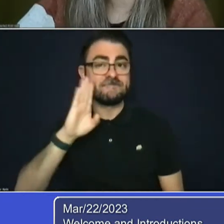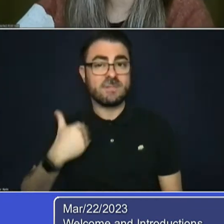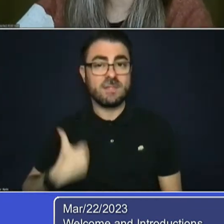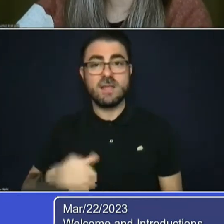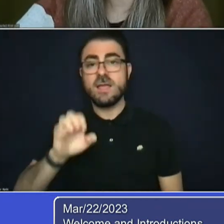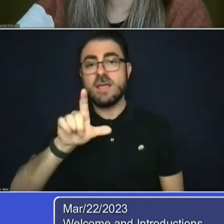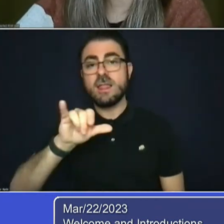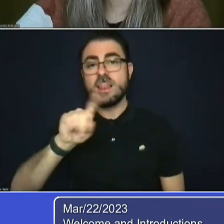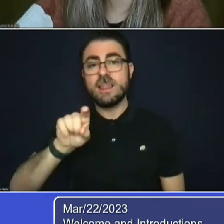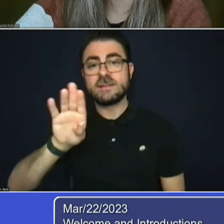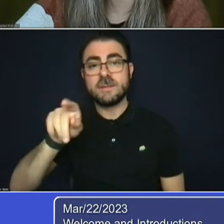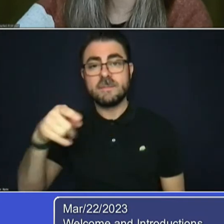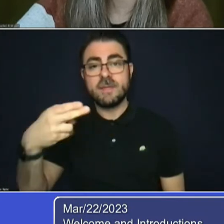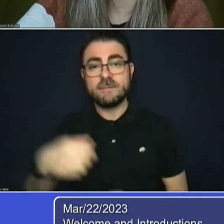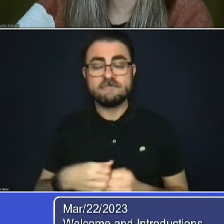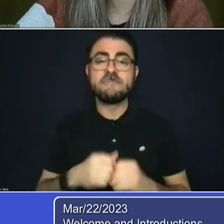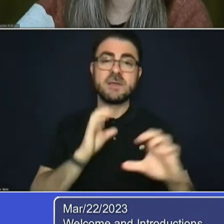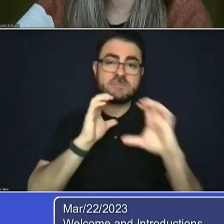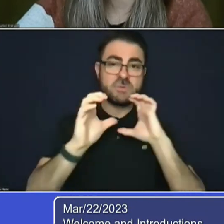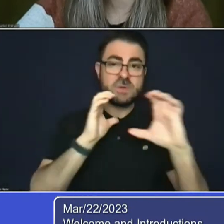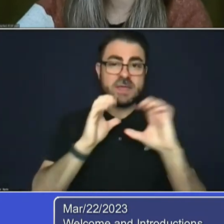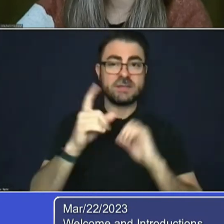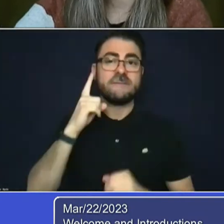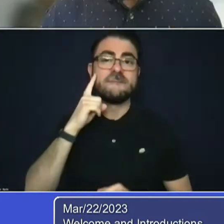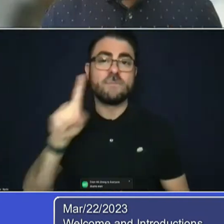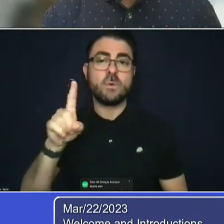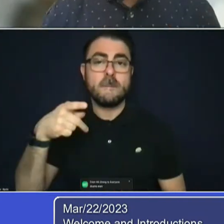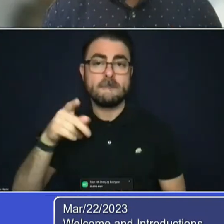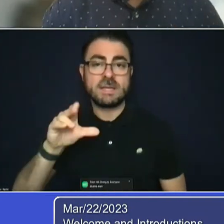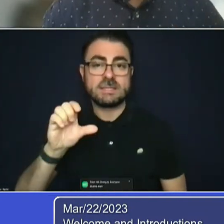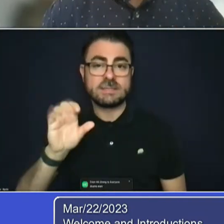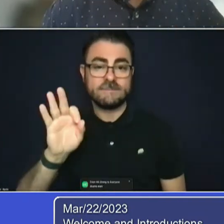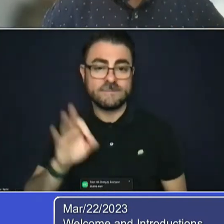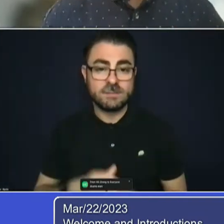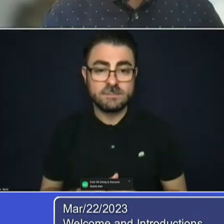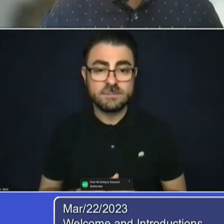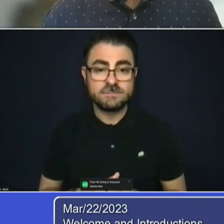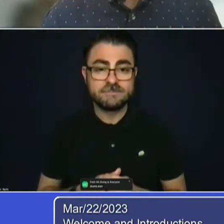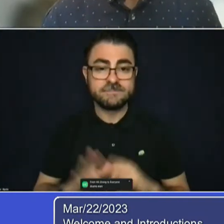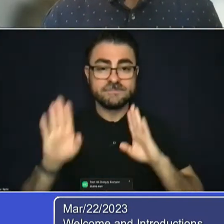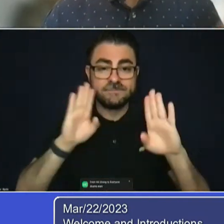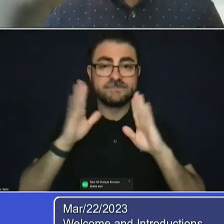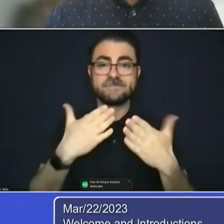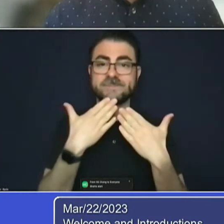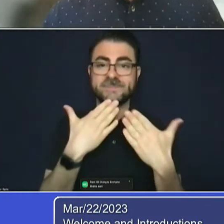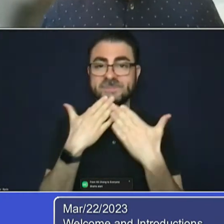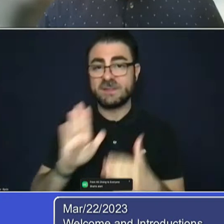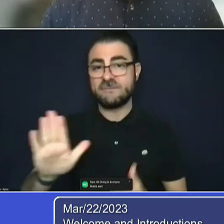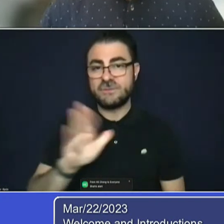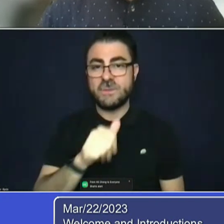AND LAST BUT NOT LEAST, ELIZABETH.